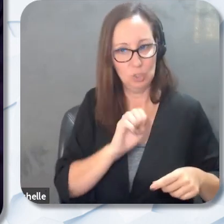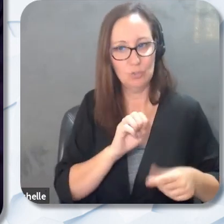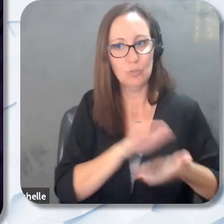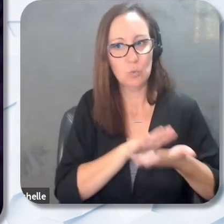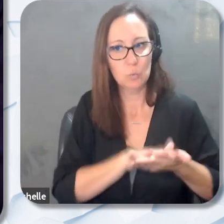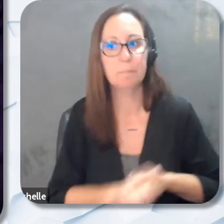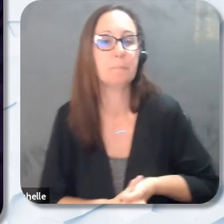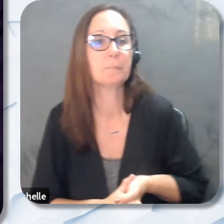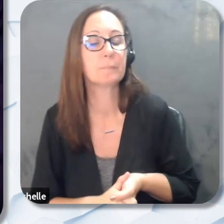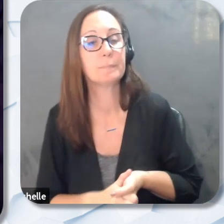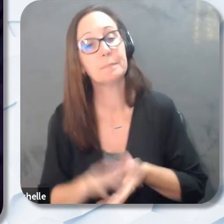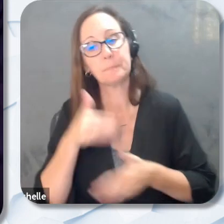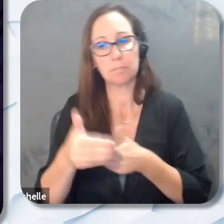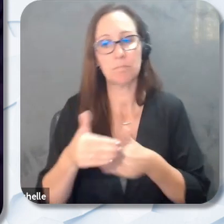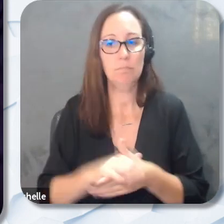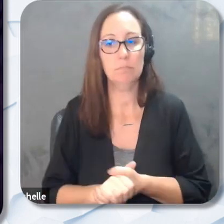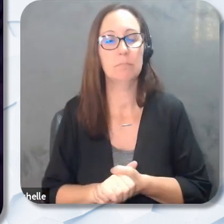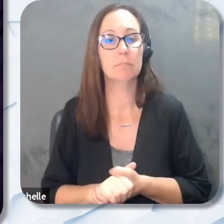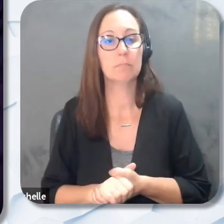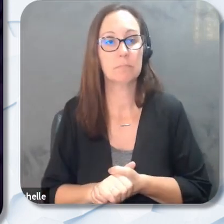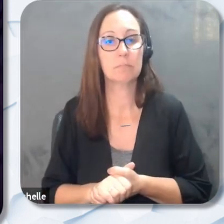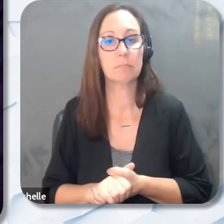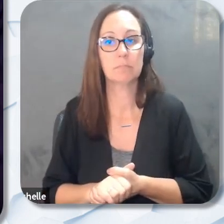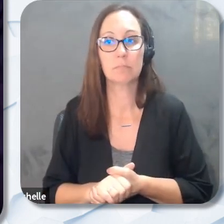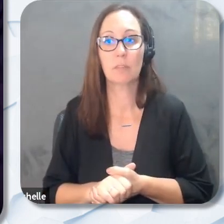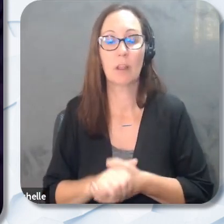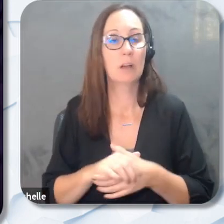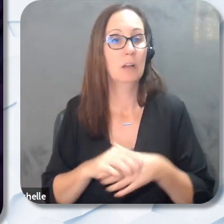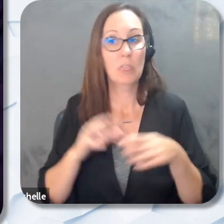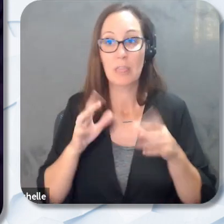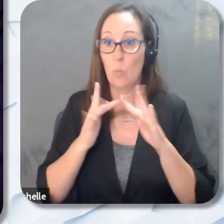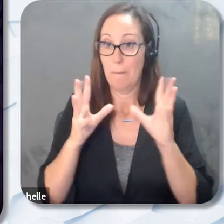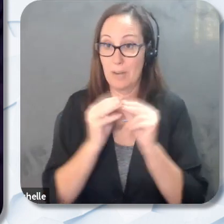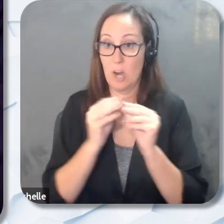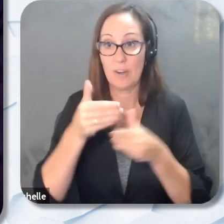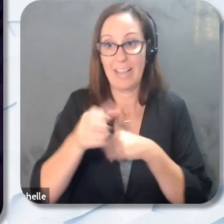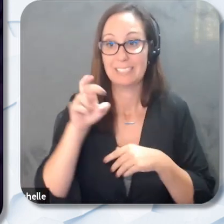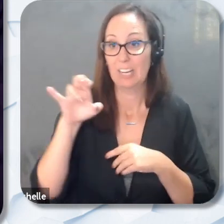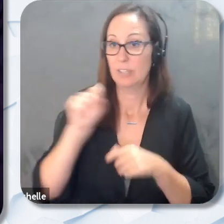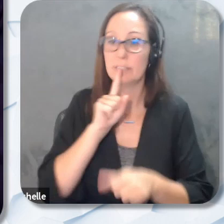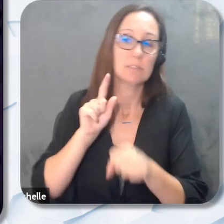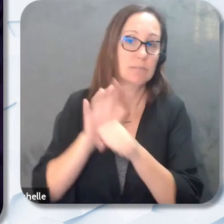Next. So, in the next webinar on the series is going to be devoted to teacher pipelines.